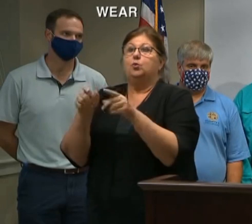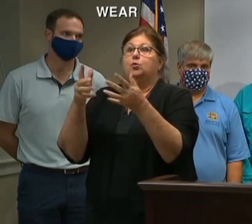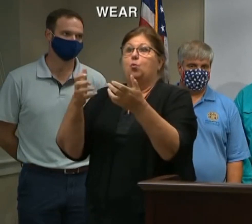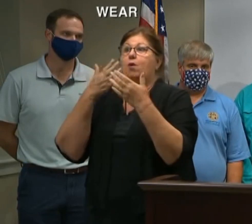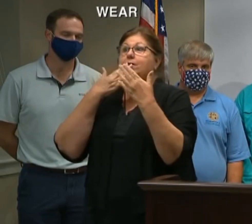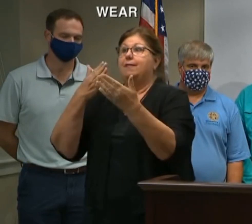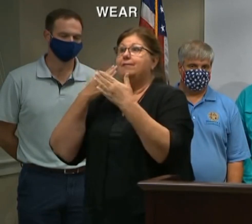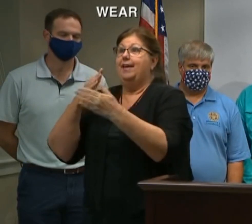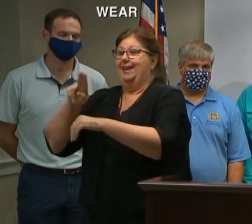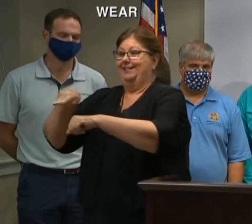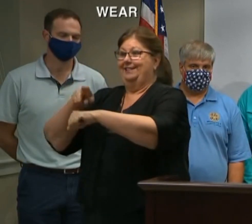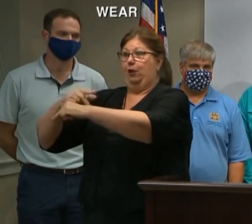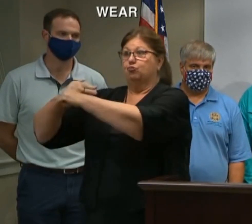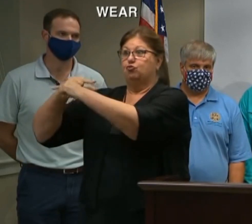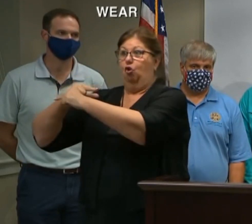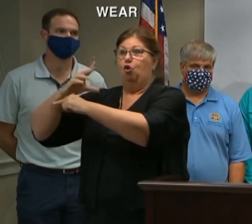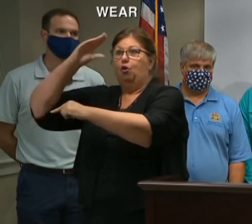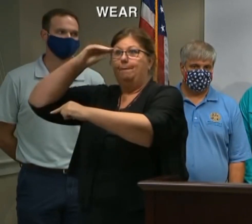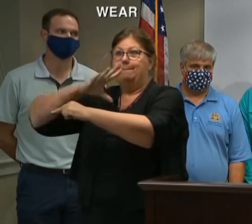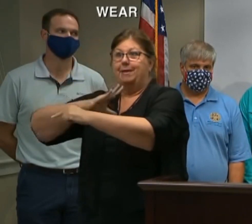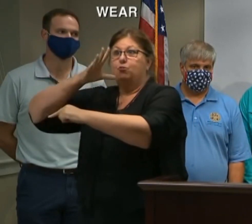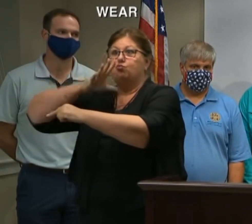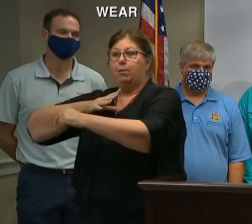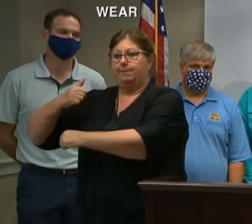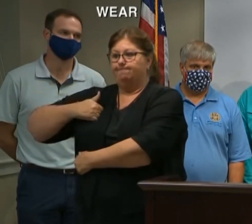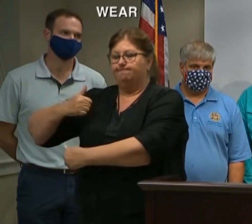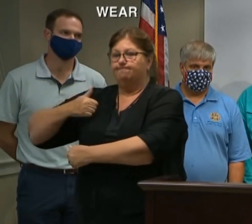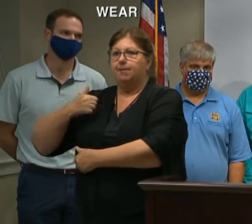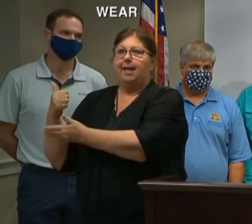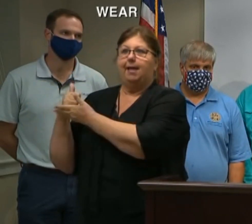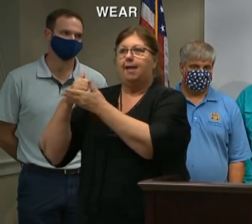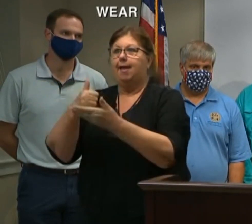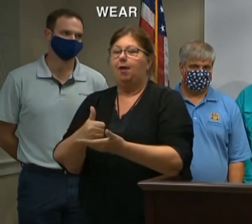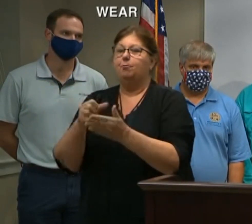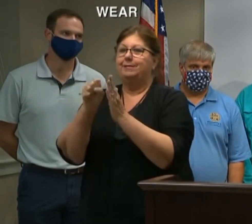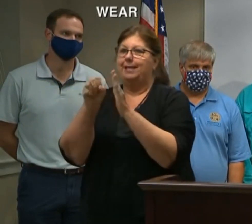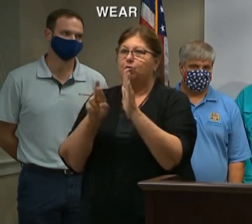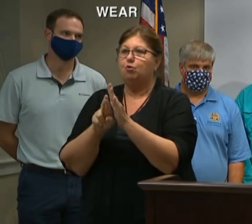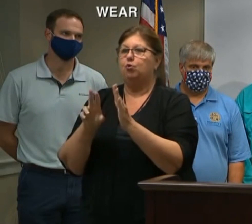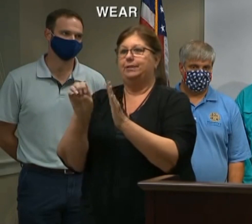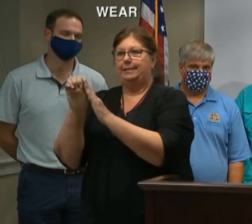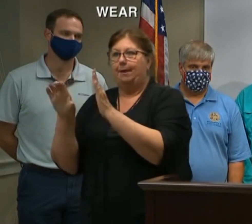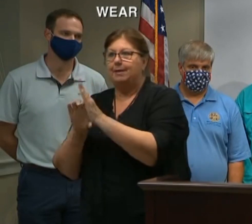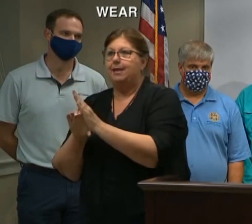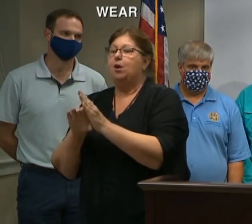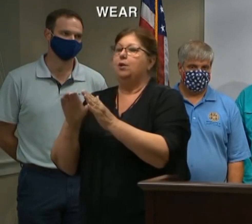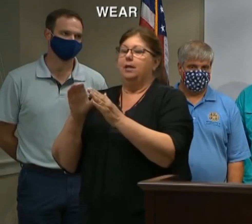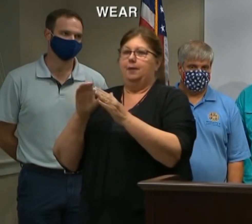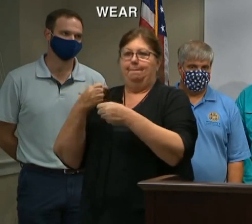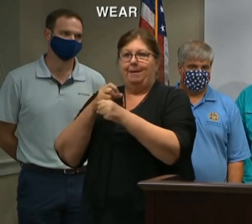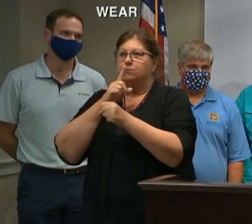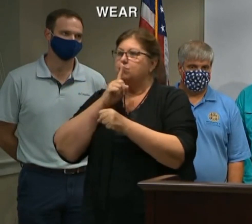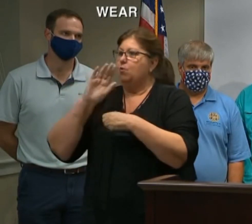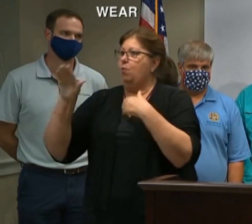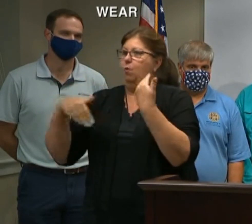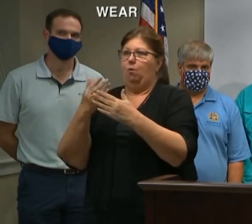and women who have been throughout escambia santa rosa counties working to ensure that our citizens are able to access